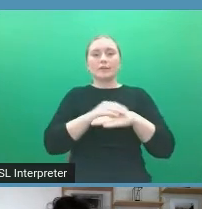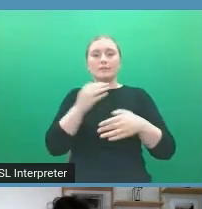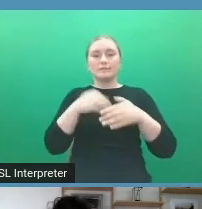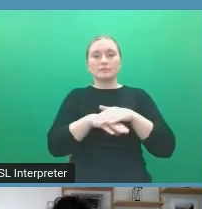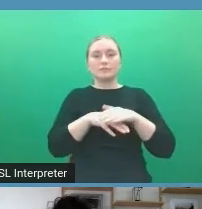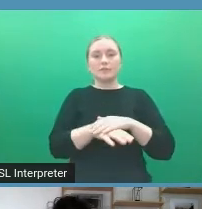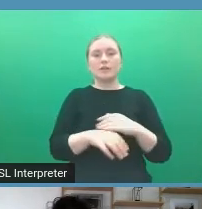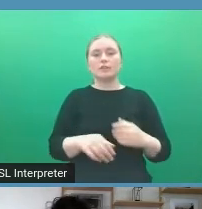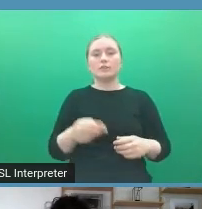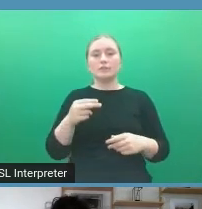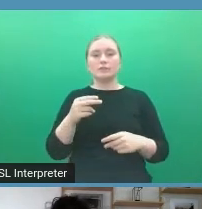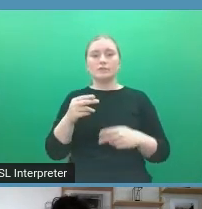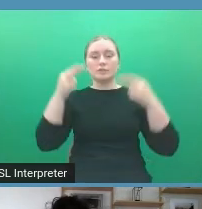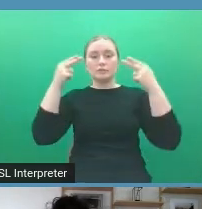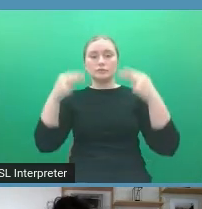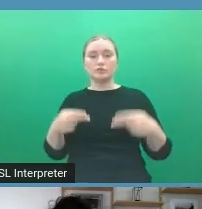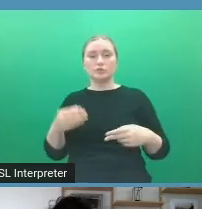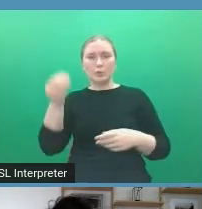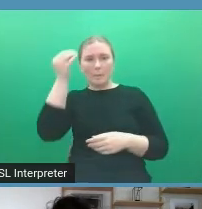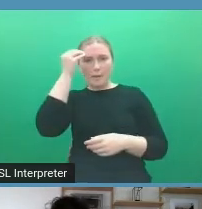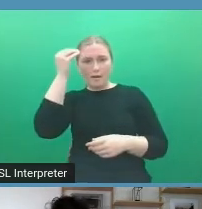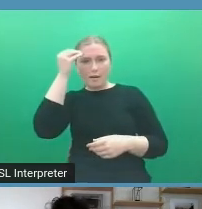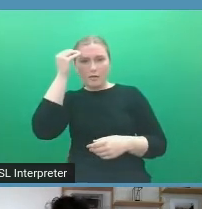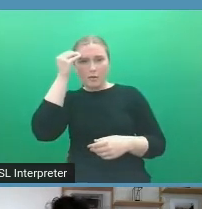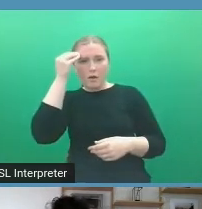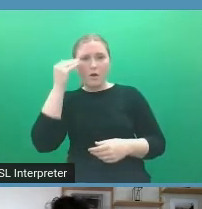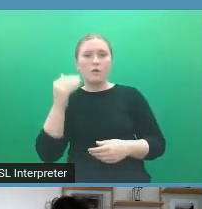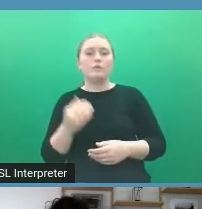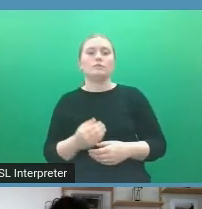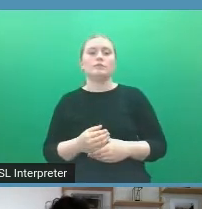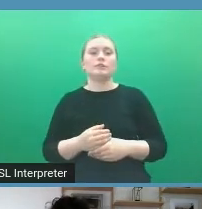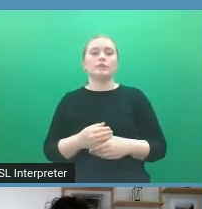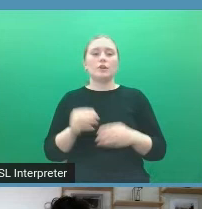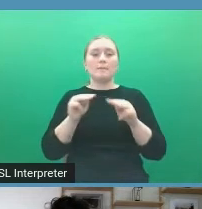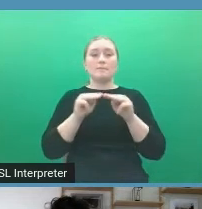If we think about the ongoing trust relationship that museums share with the public